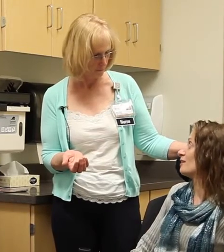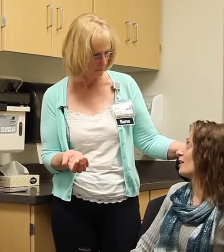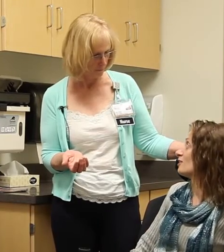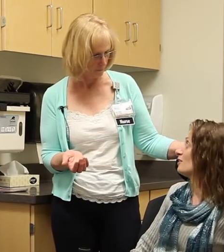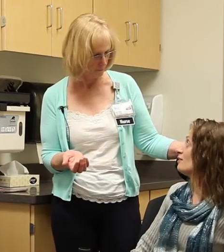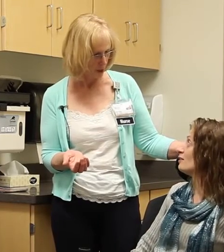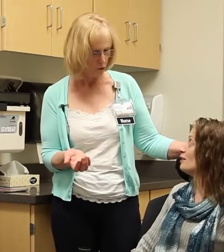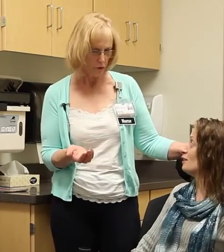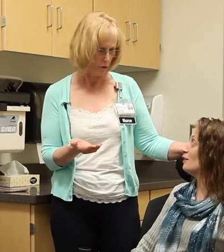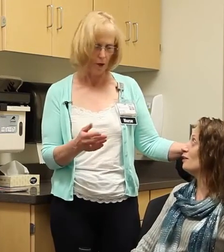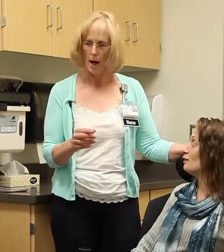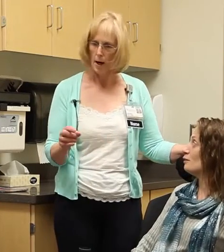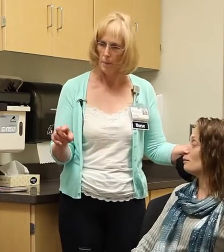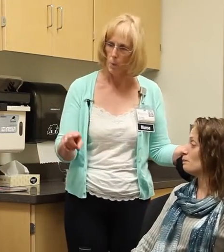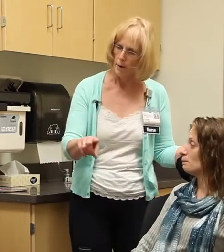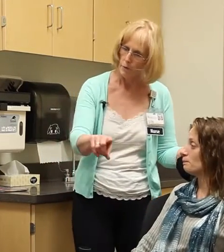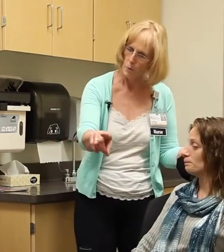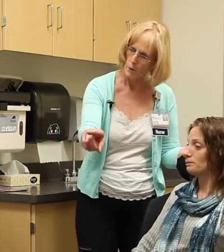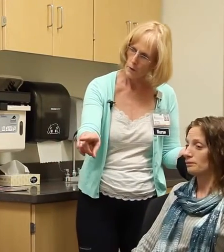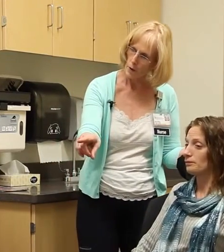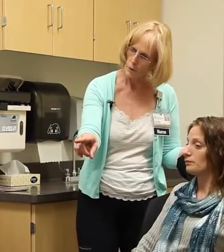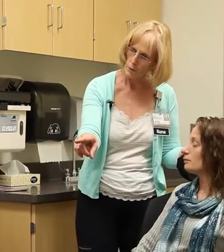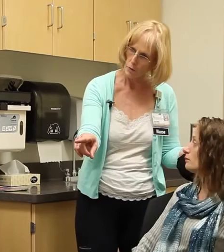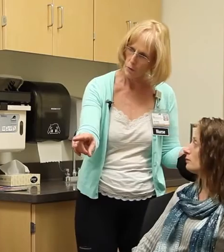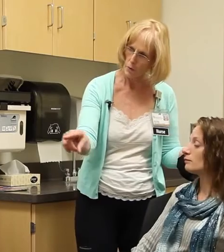talk to you? - Sure. If you move over closer to